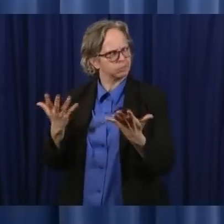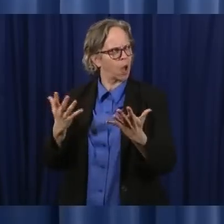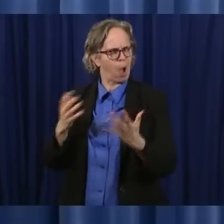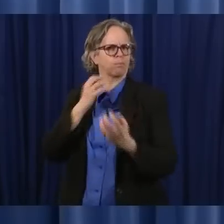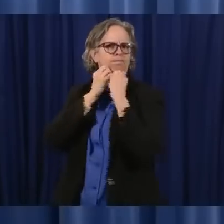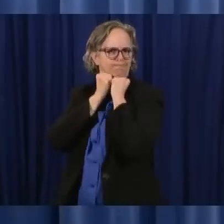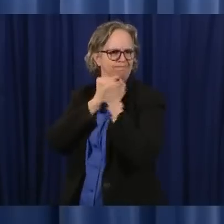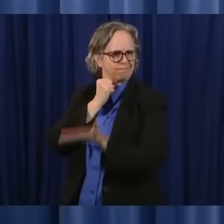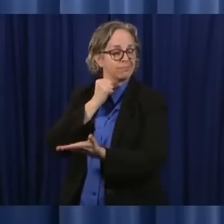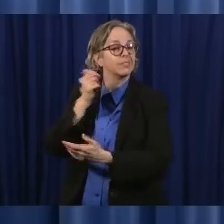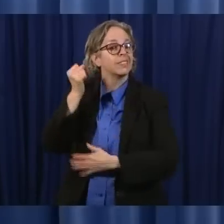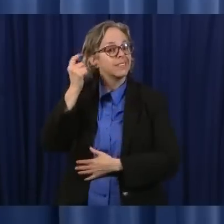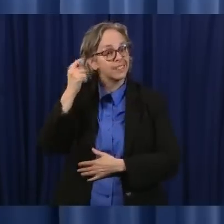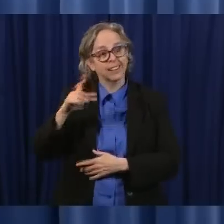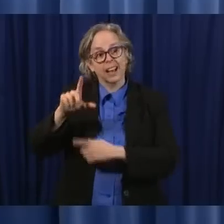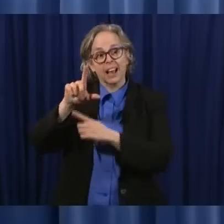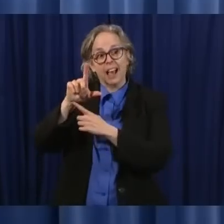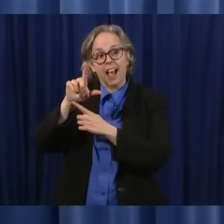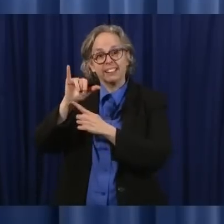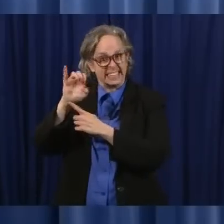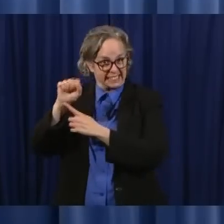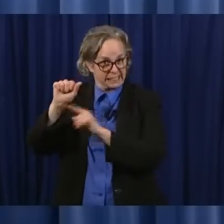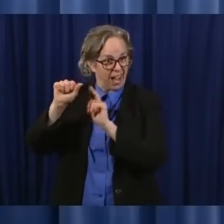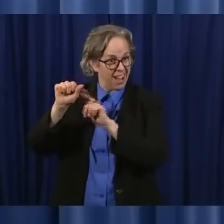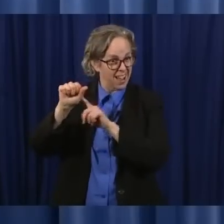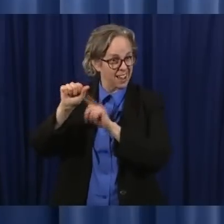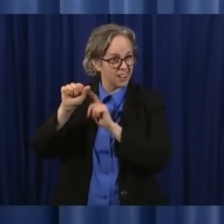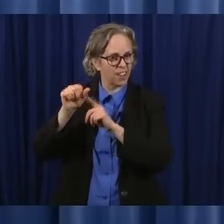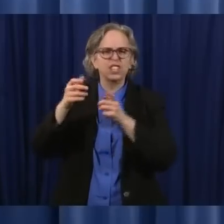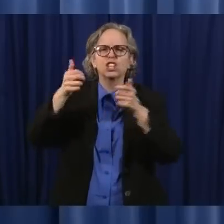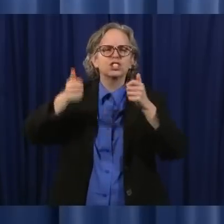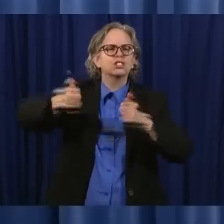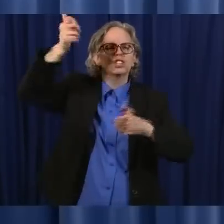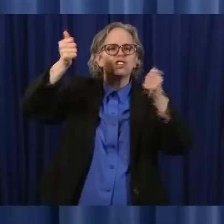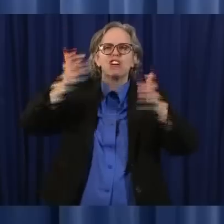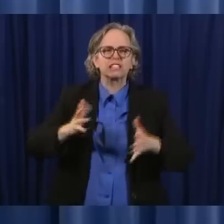THAT HAS NO VALUE BECAUSE FRAN DOUG. TO ENABLE YOU TO GET WORRIED ABOUT THAT.